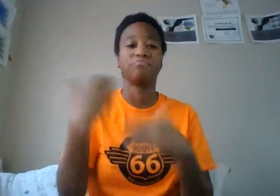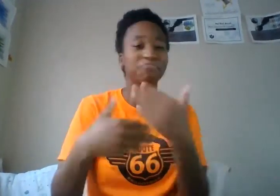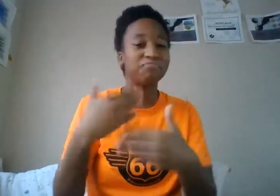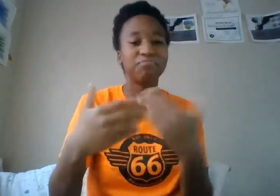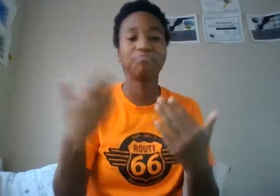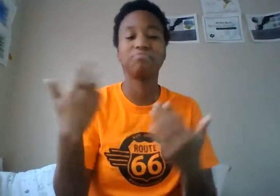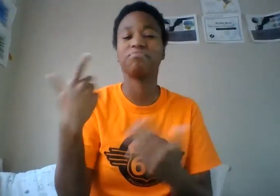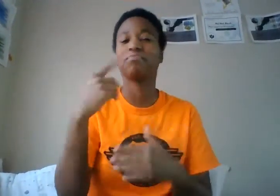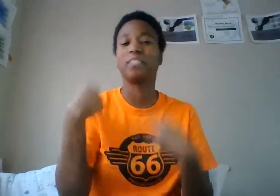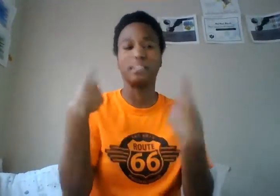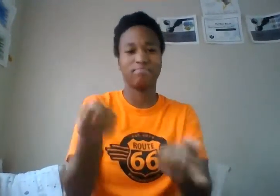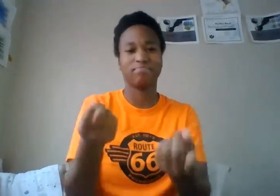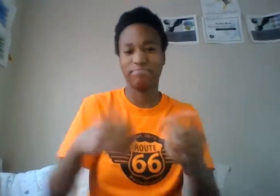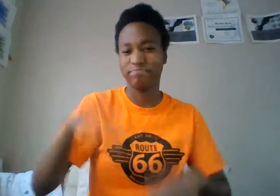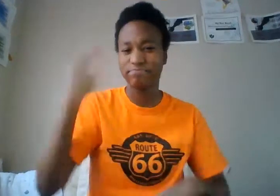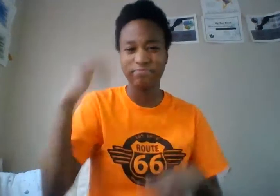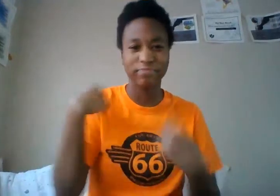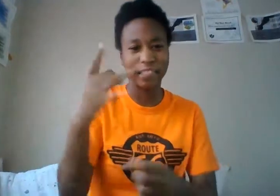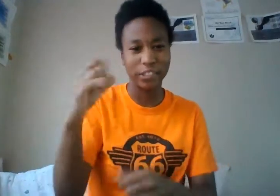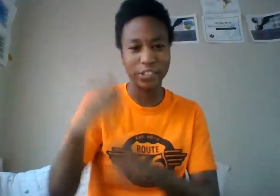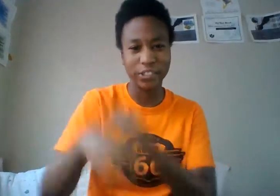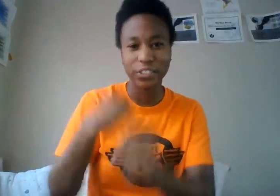journey process has grown up for eighteen years raised here